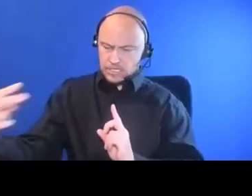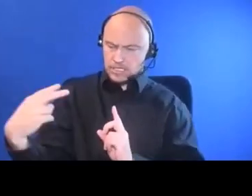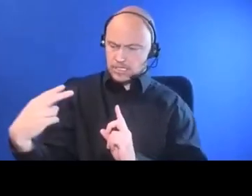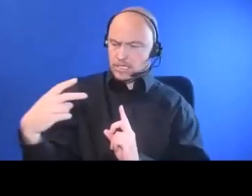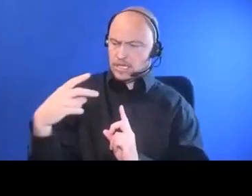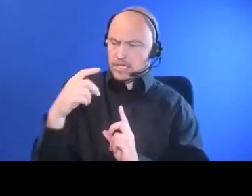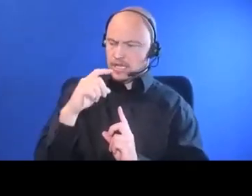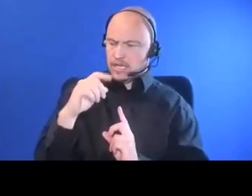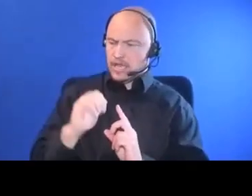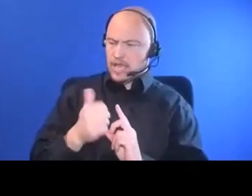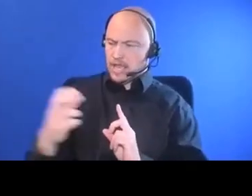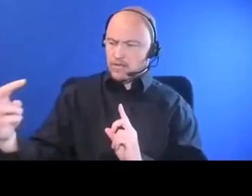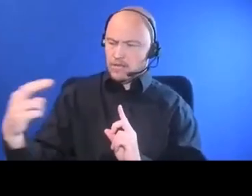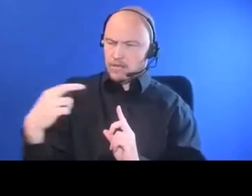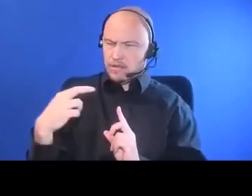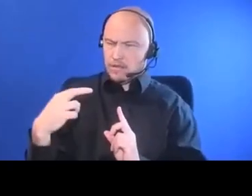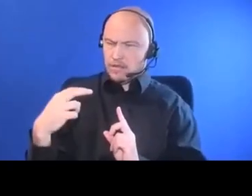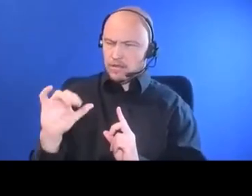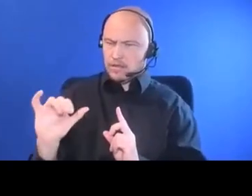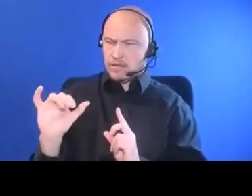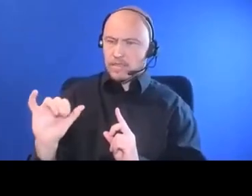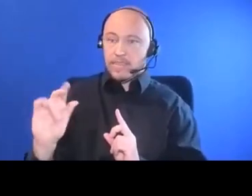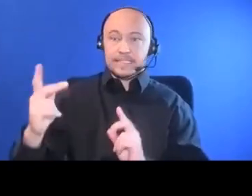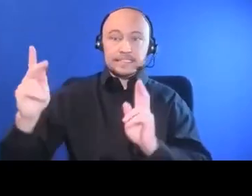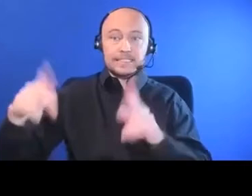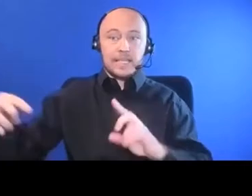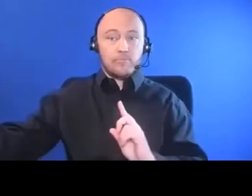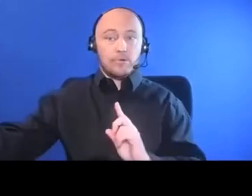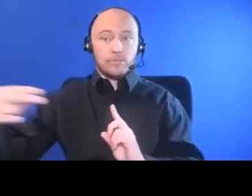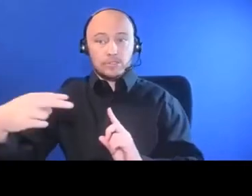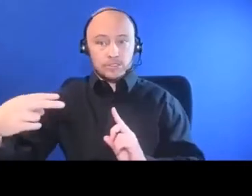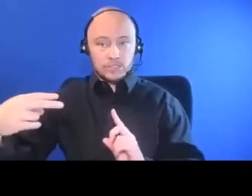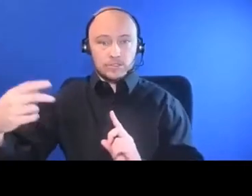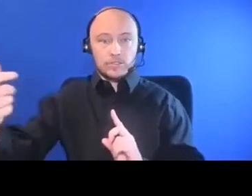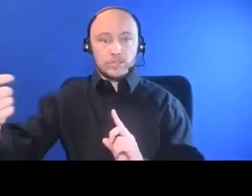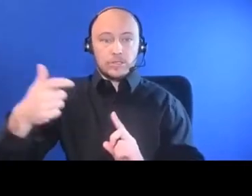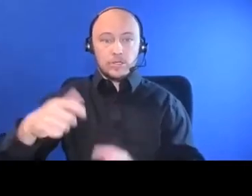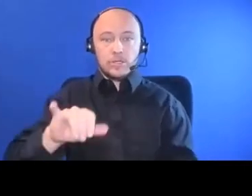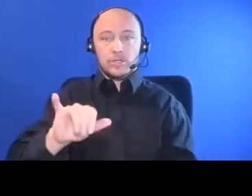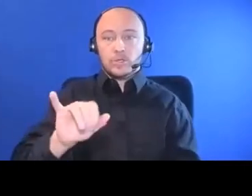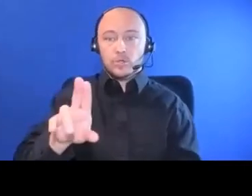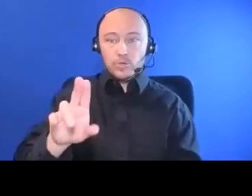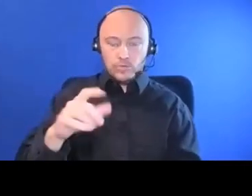And the second person point of view, that constant you, you, you where you're addressing yourself